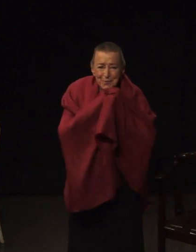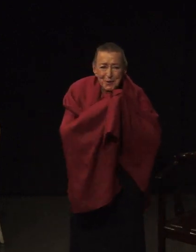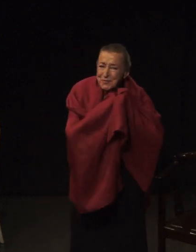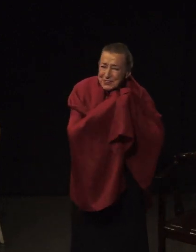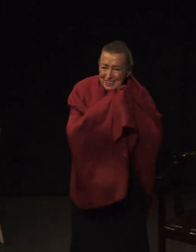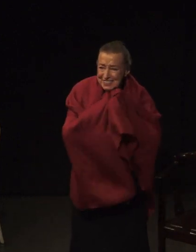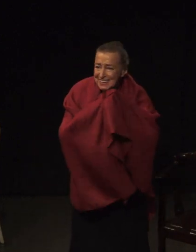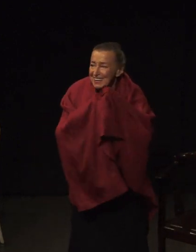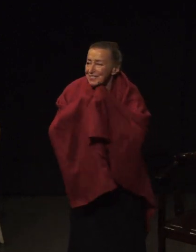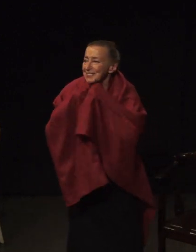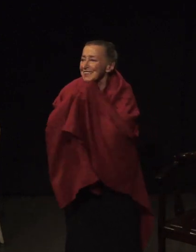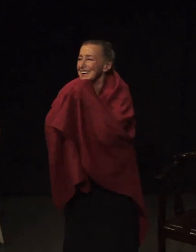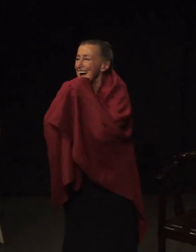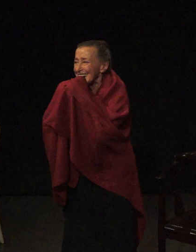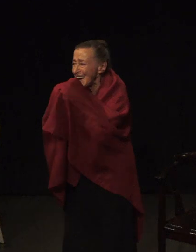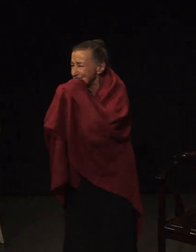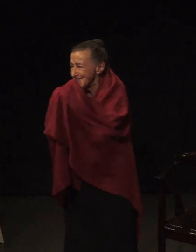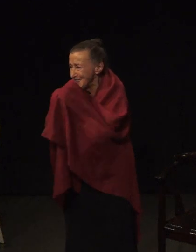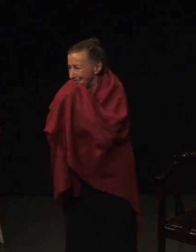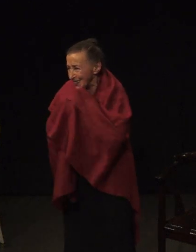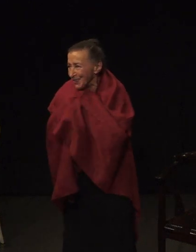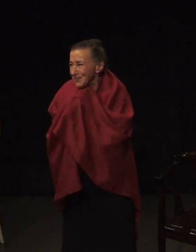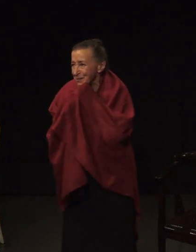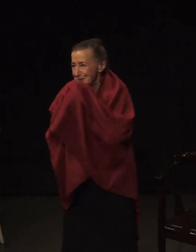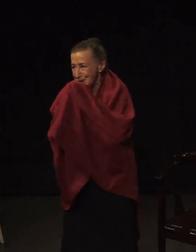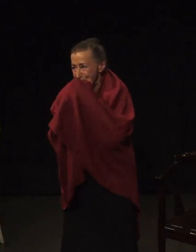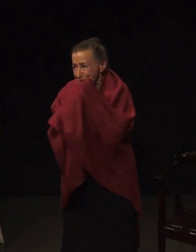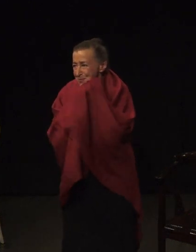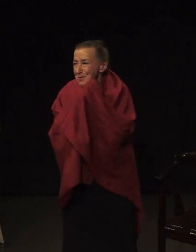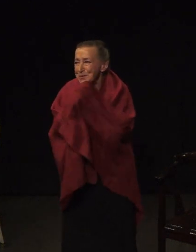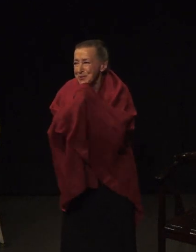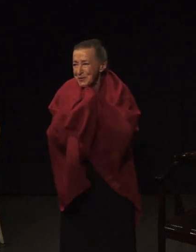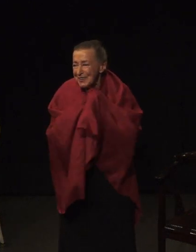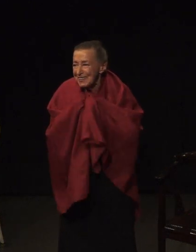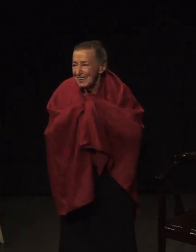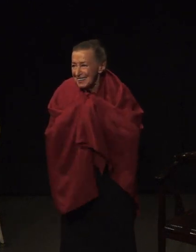We'll travel together. With you, all destinations will bring me joy!